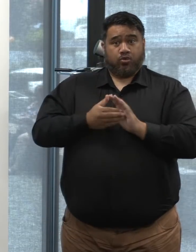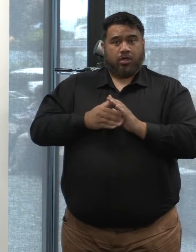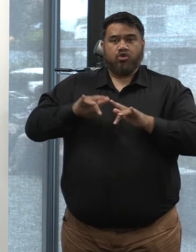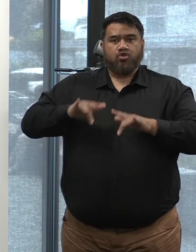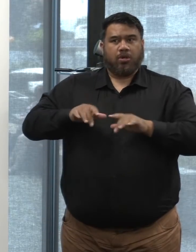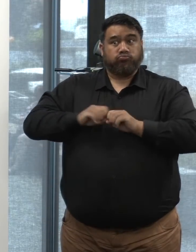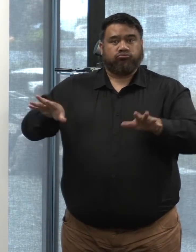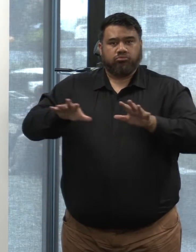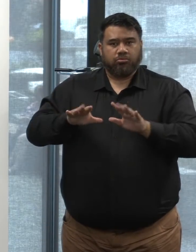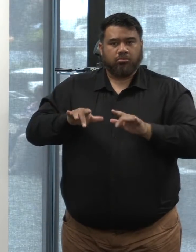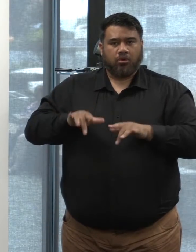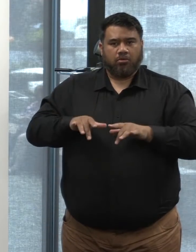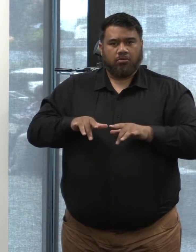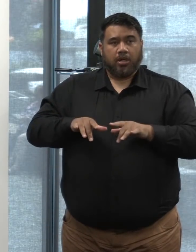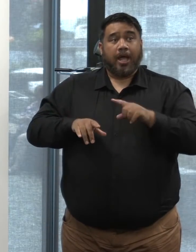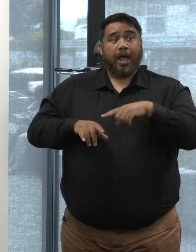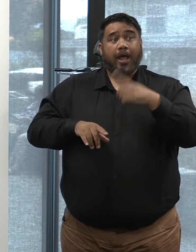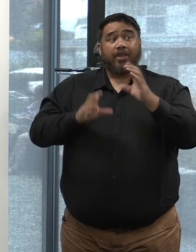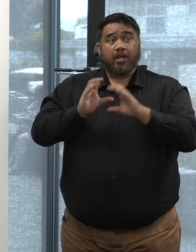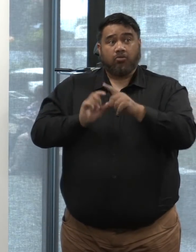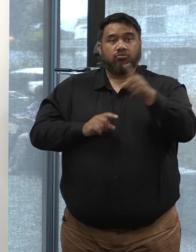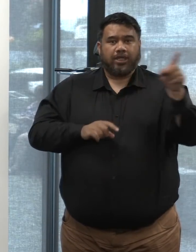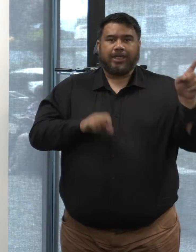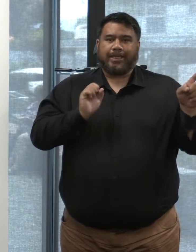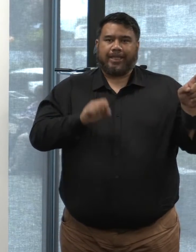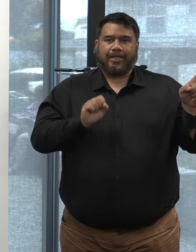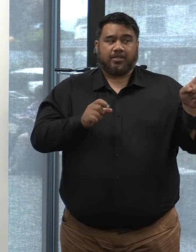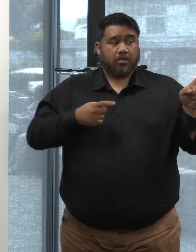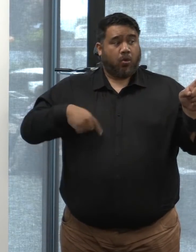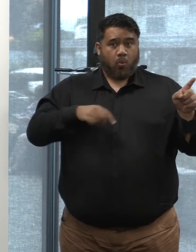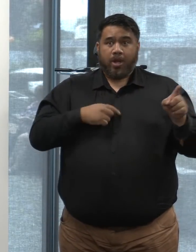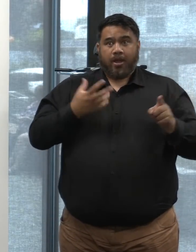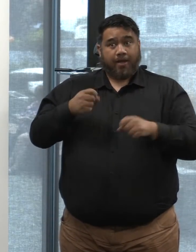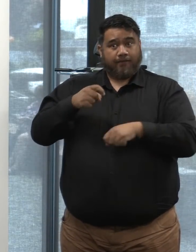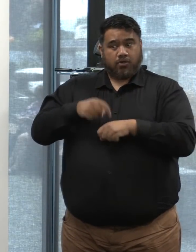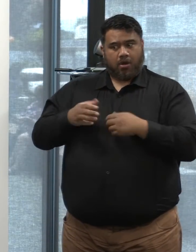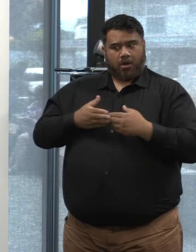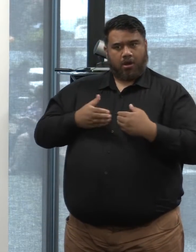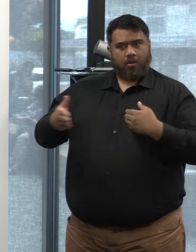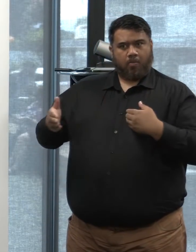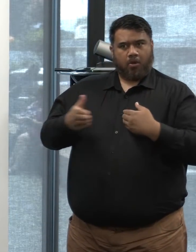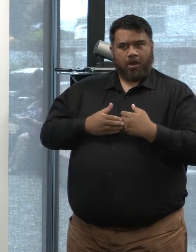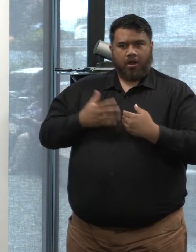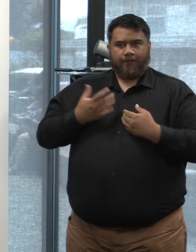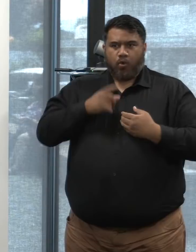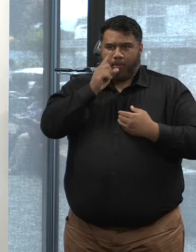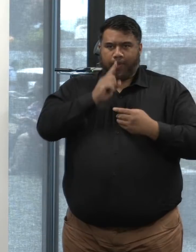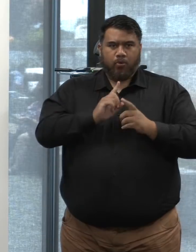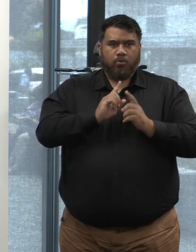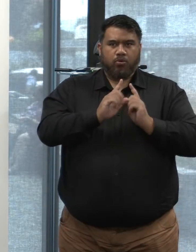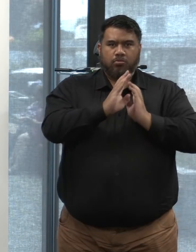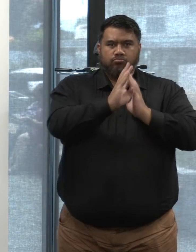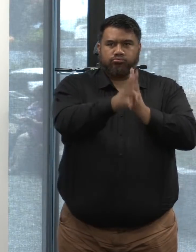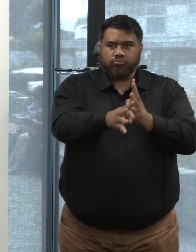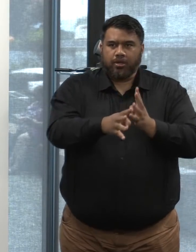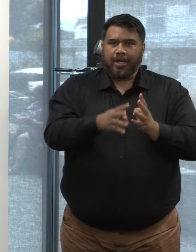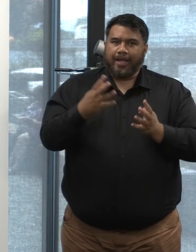countries, still early on in the Omicron outbreak. 140 cases per day. While we expect that to